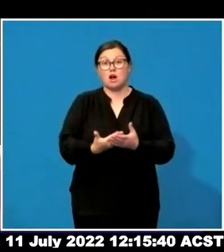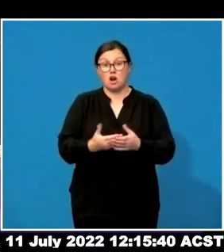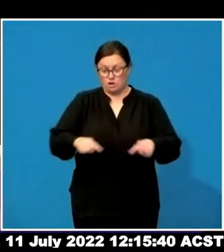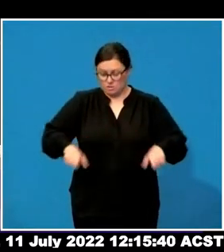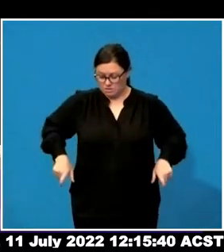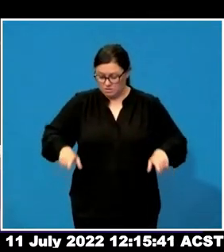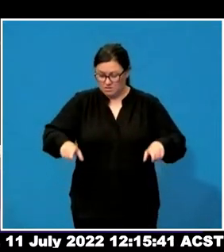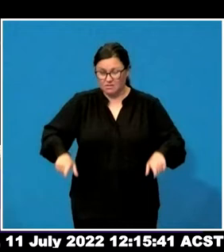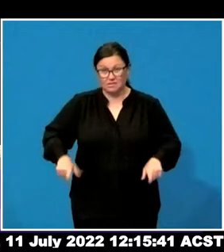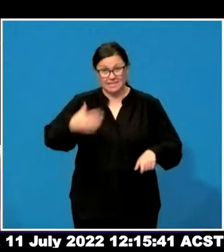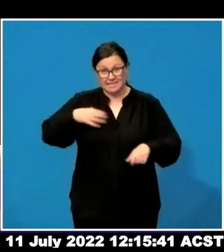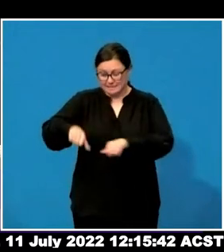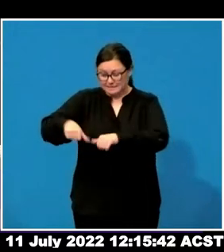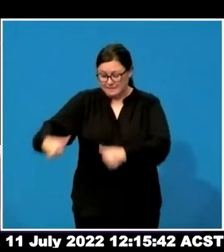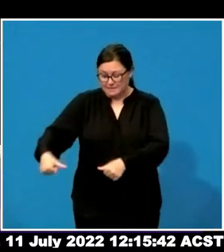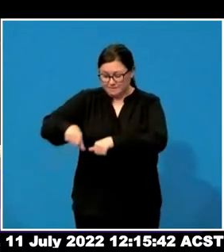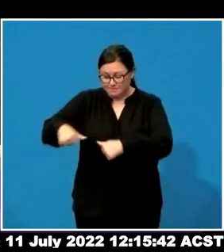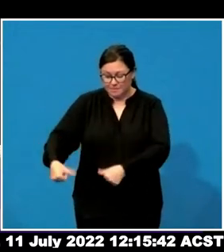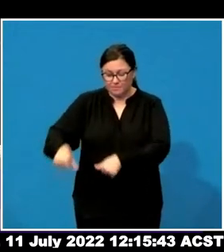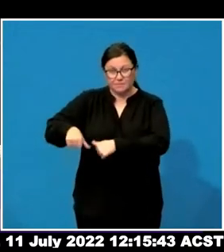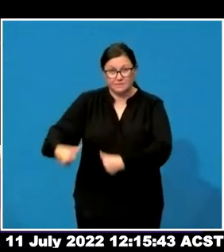Yeah. MS TARRAGO: Is that so it doesn't scratch you?